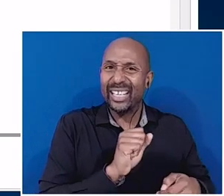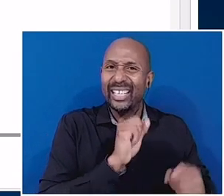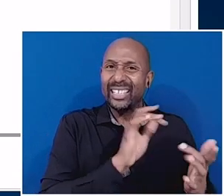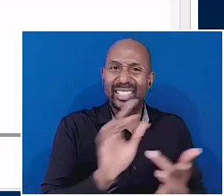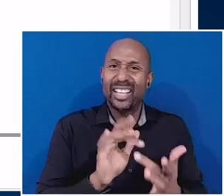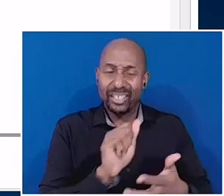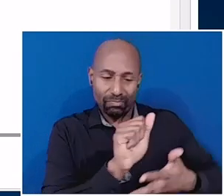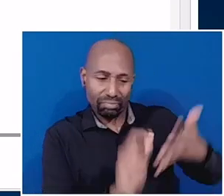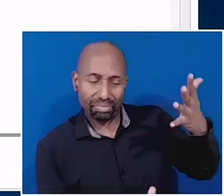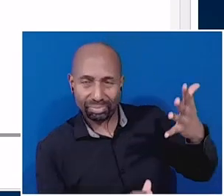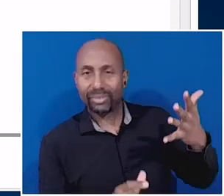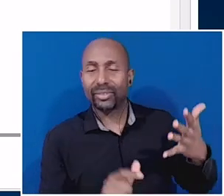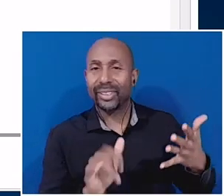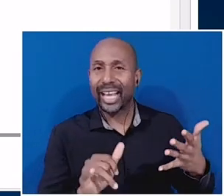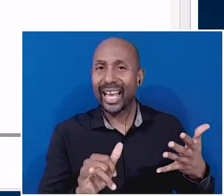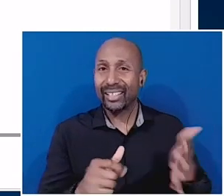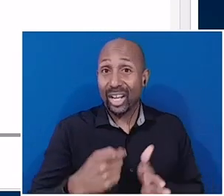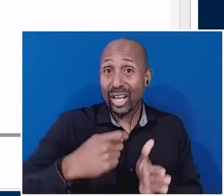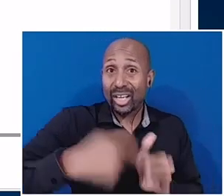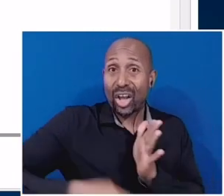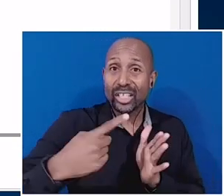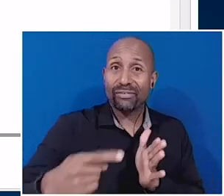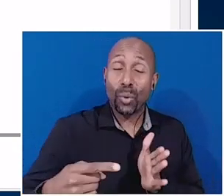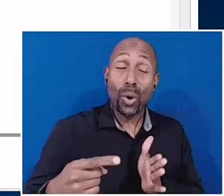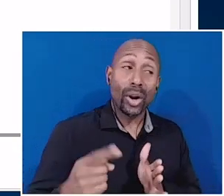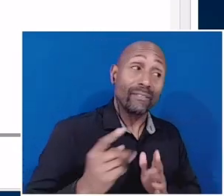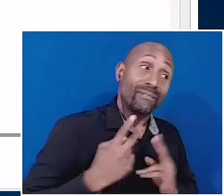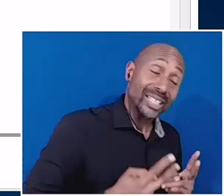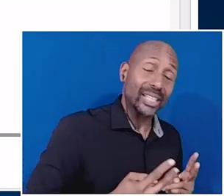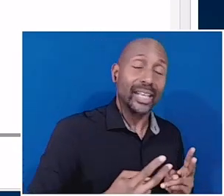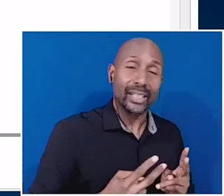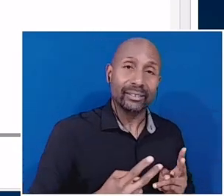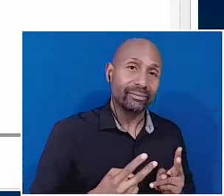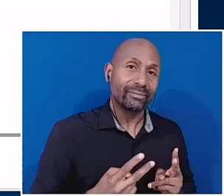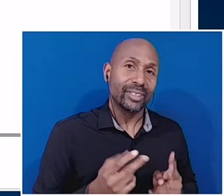And, you know, bearing in mind that there are some institutions out there that do